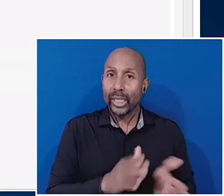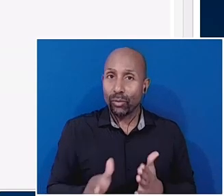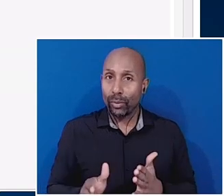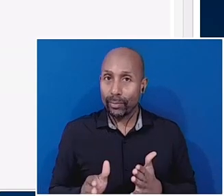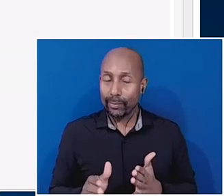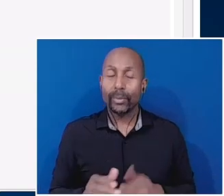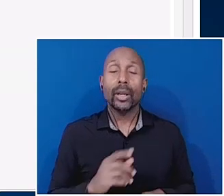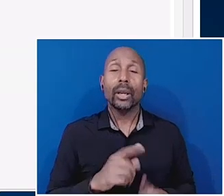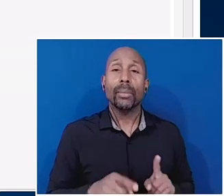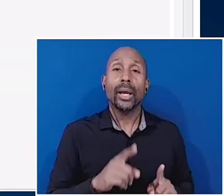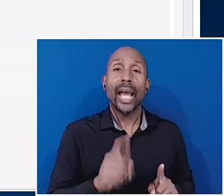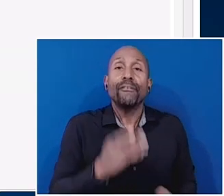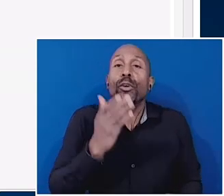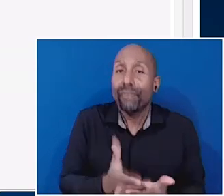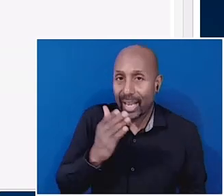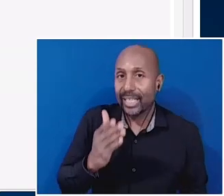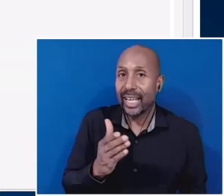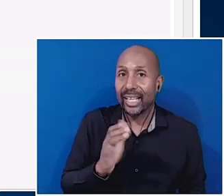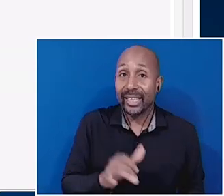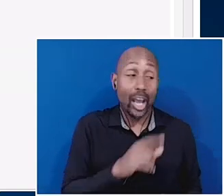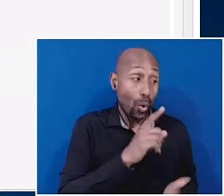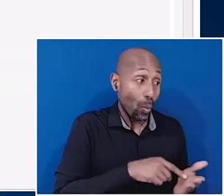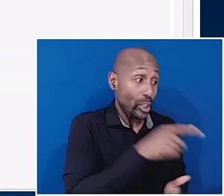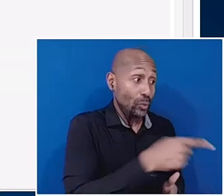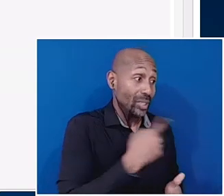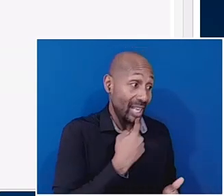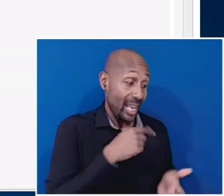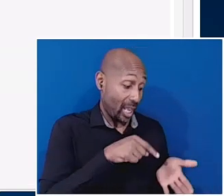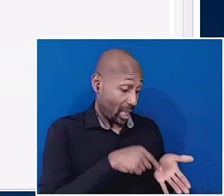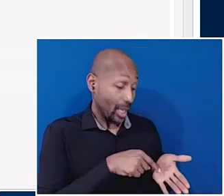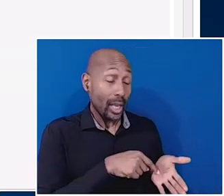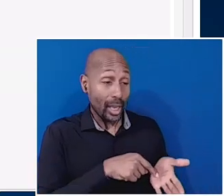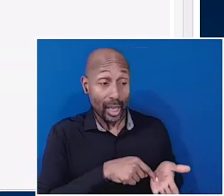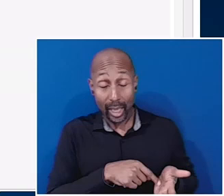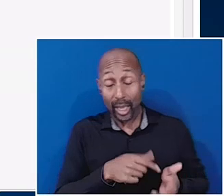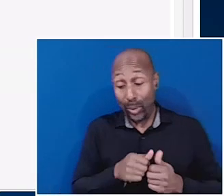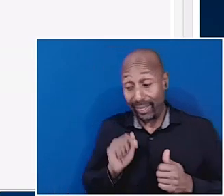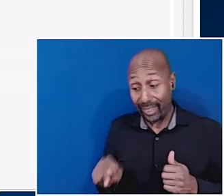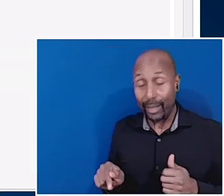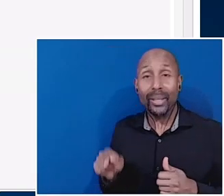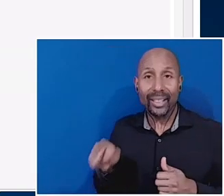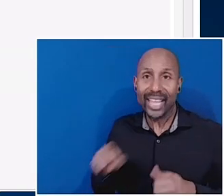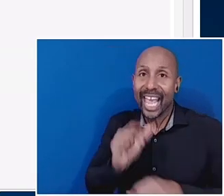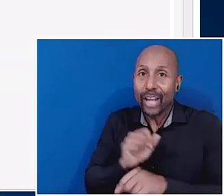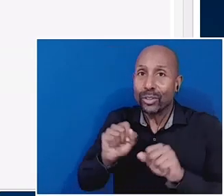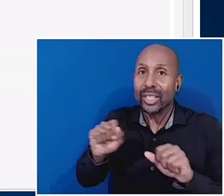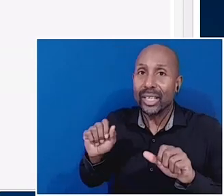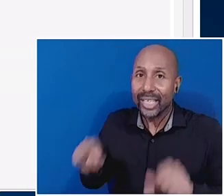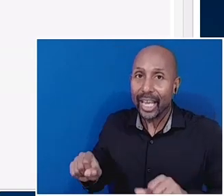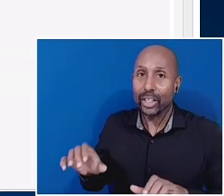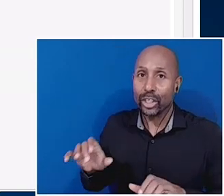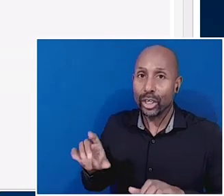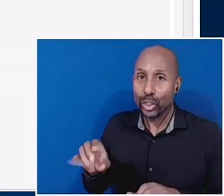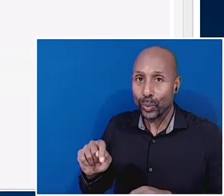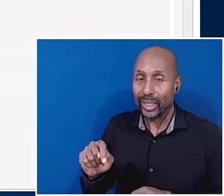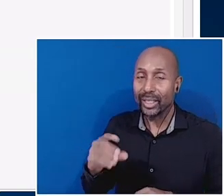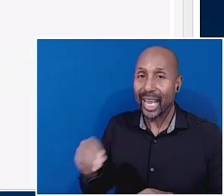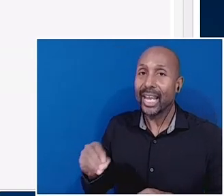comport with reality. But I do look forward to edits if they can improve this and clarify it for all participants, that'd be great.